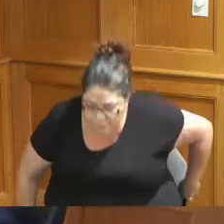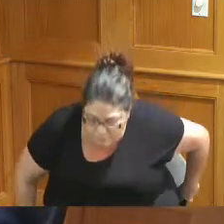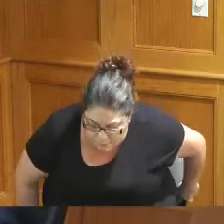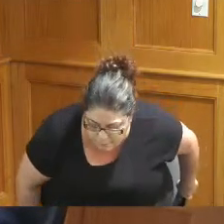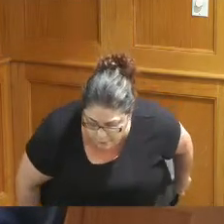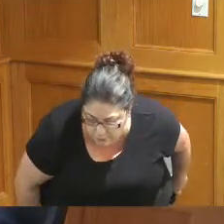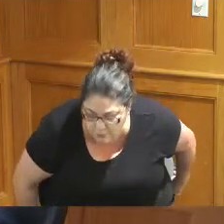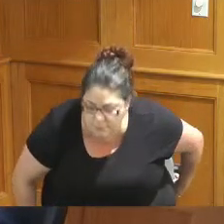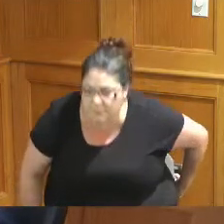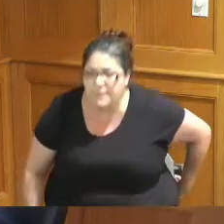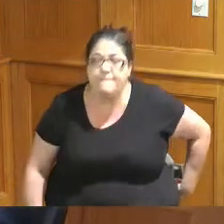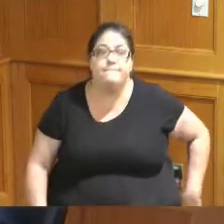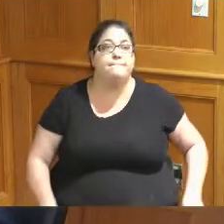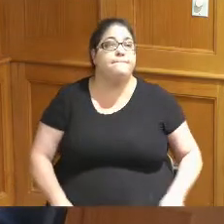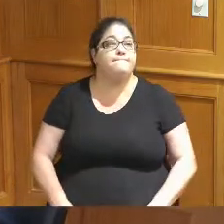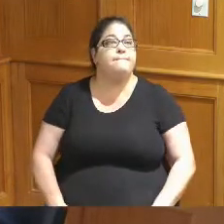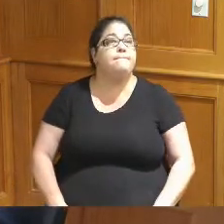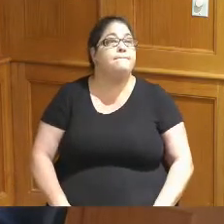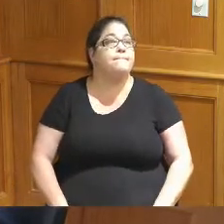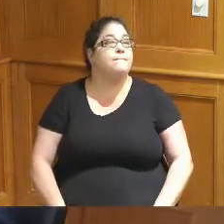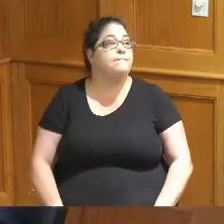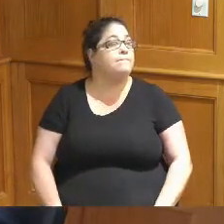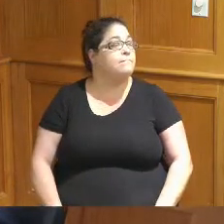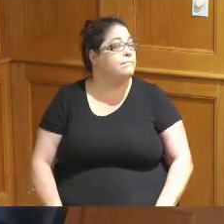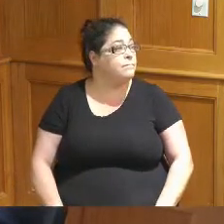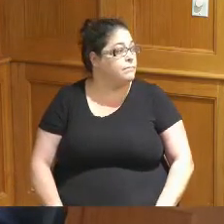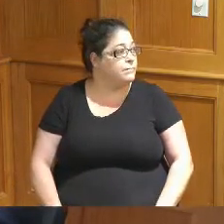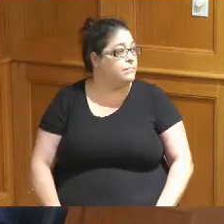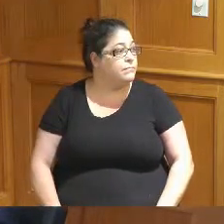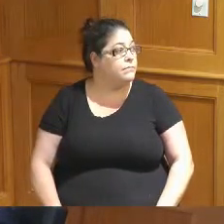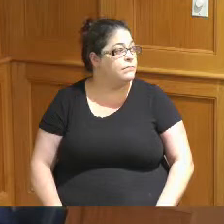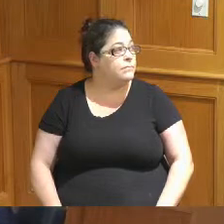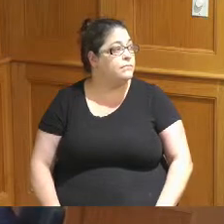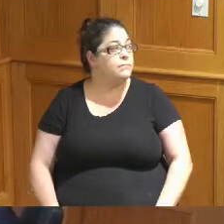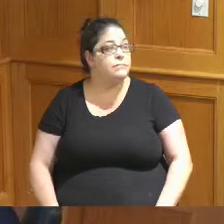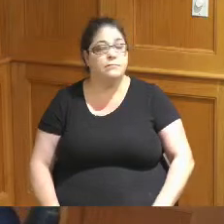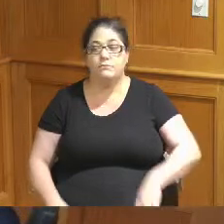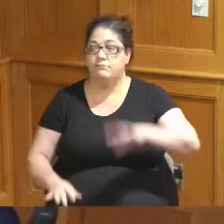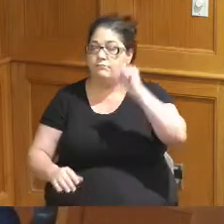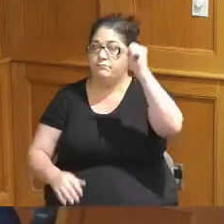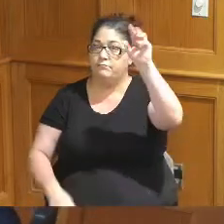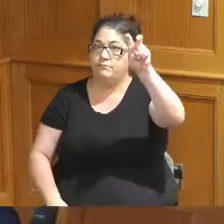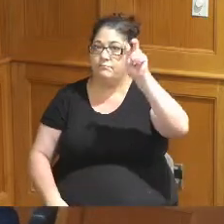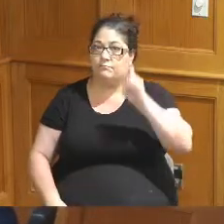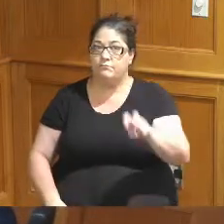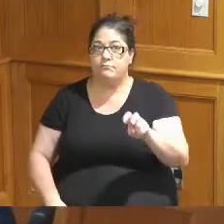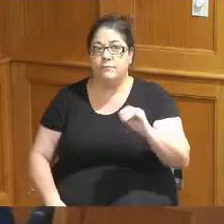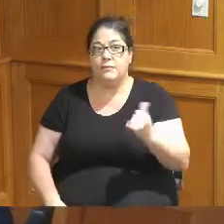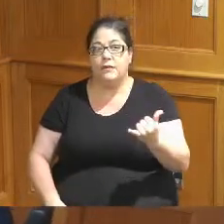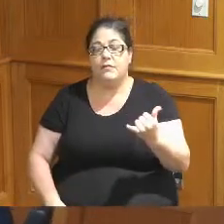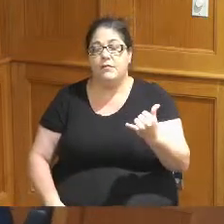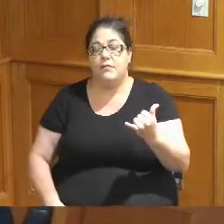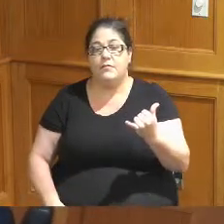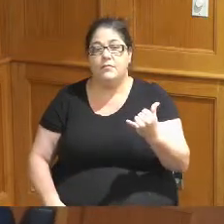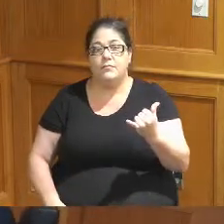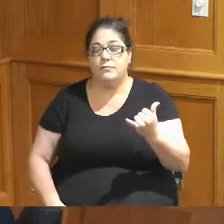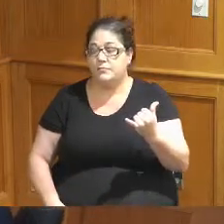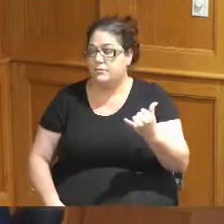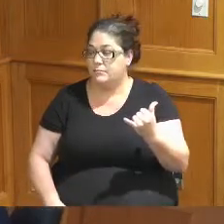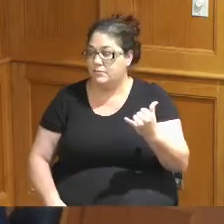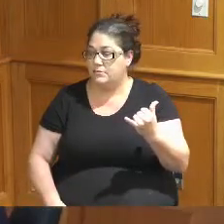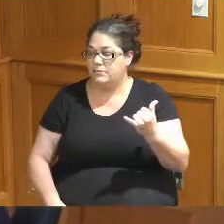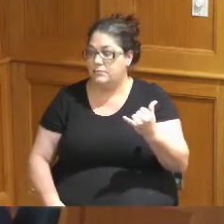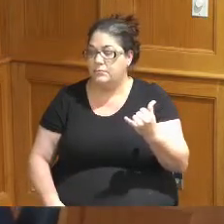right Mr there's a little now we go to our consent items I'll walk you through the consent